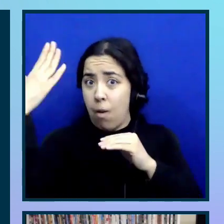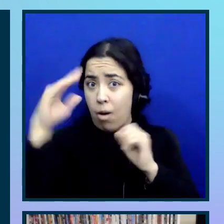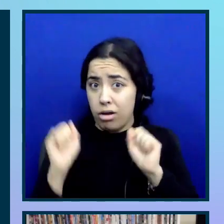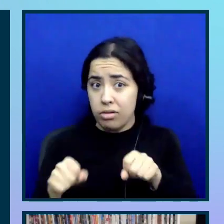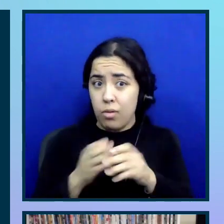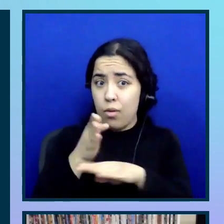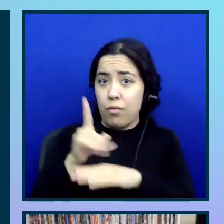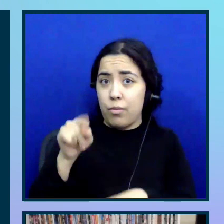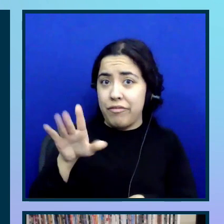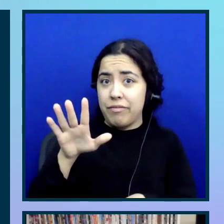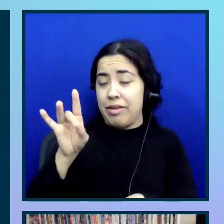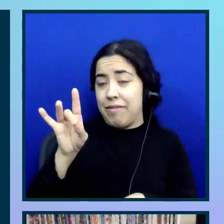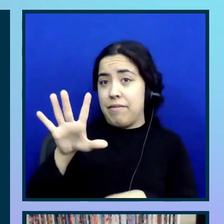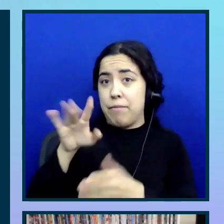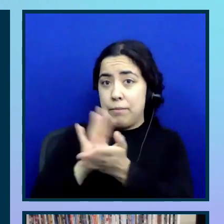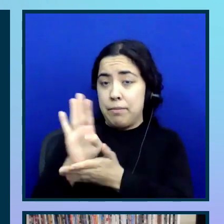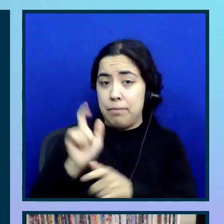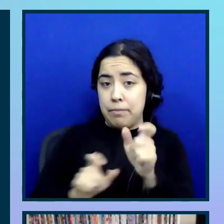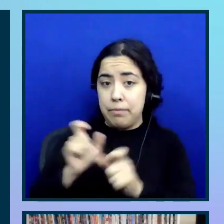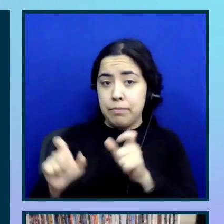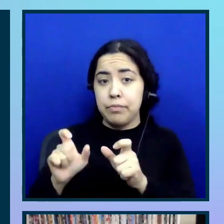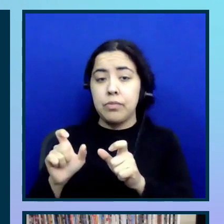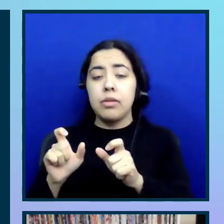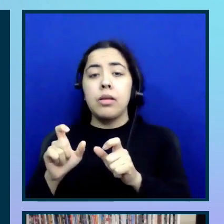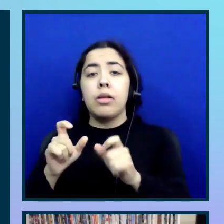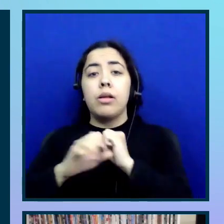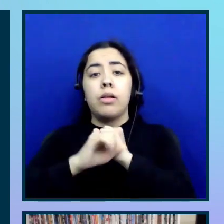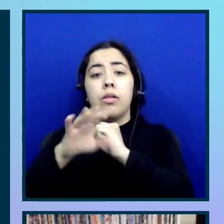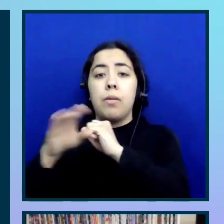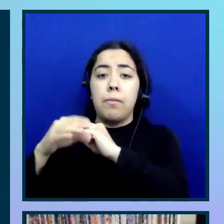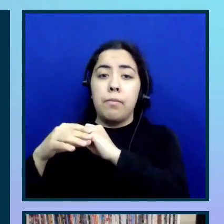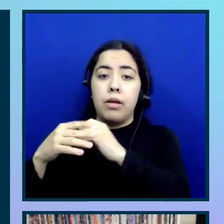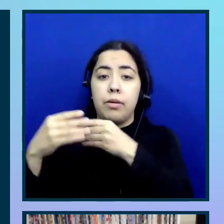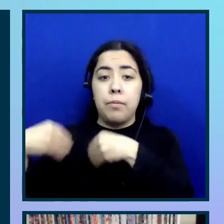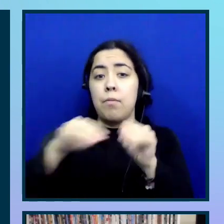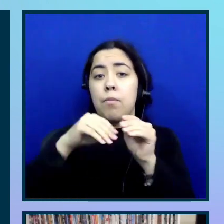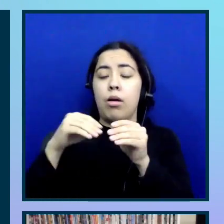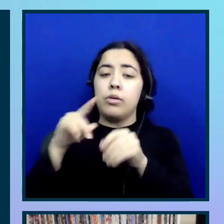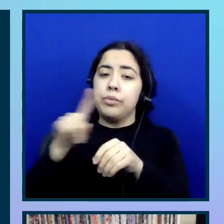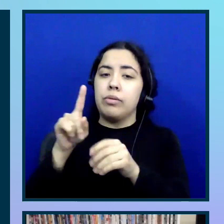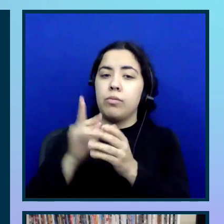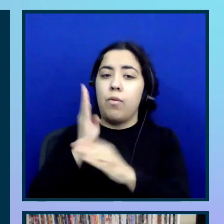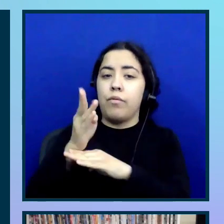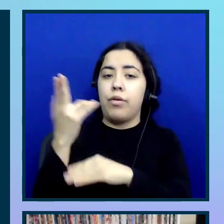And the disability market influences over 13 trillion in annual disposable income. And that's some serious spending power